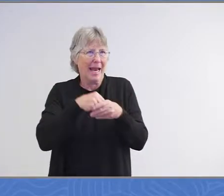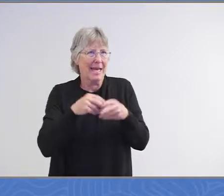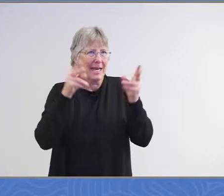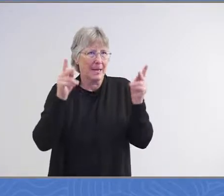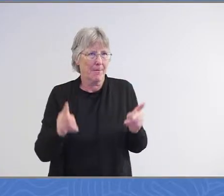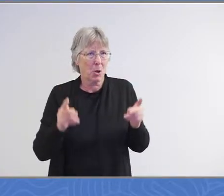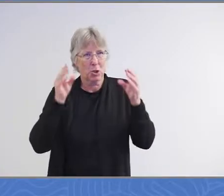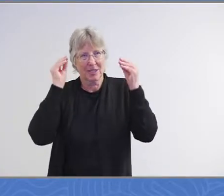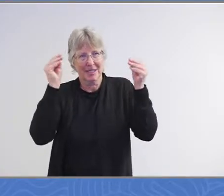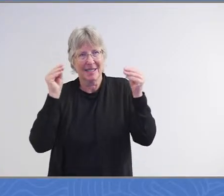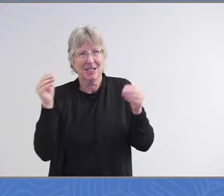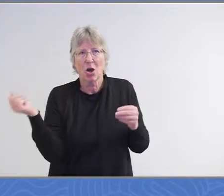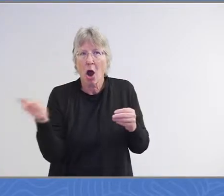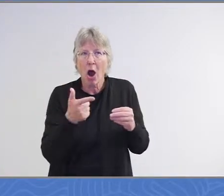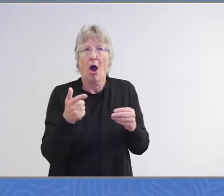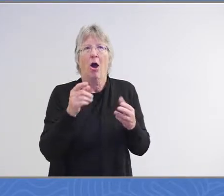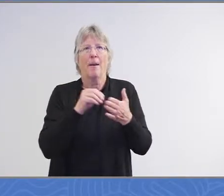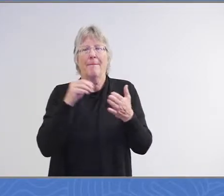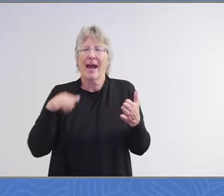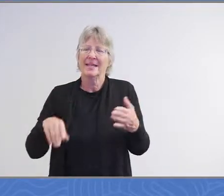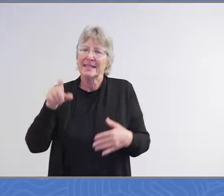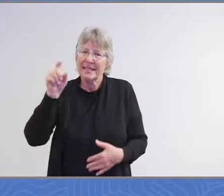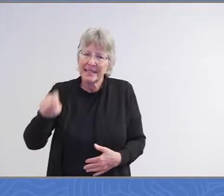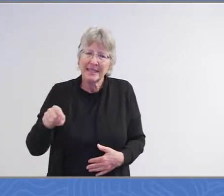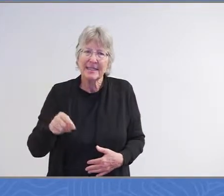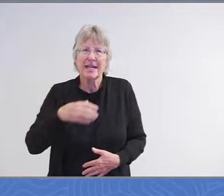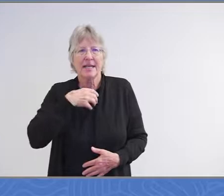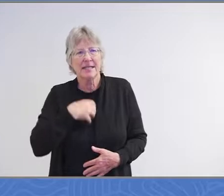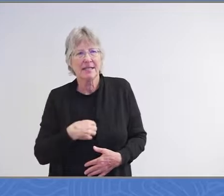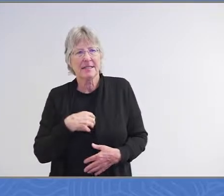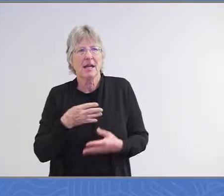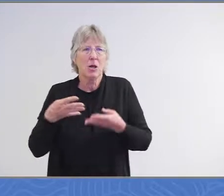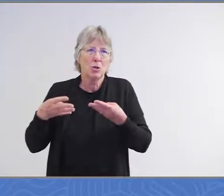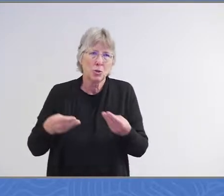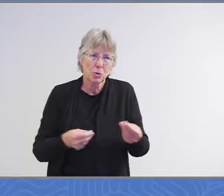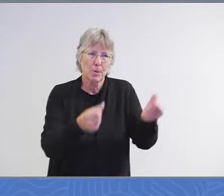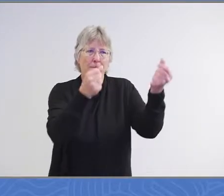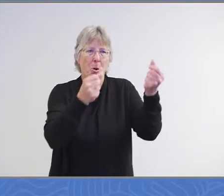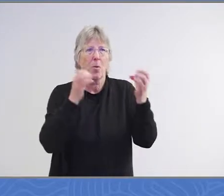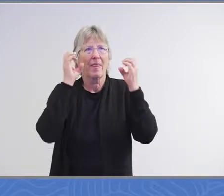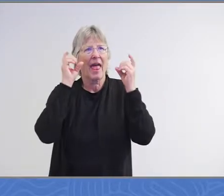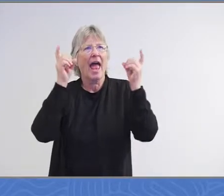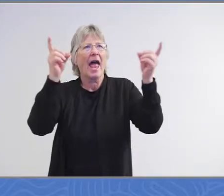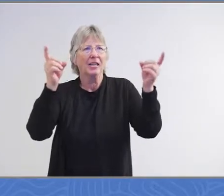all of my students need and deserve a seamless educational experience in order to thrive.